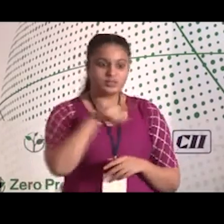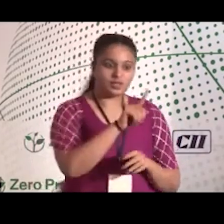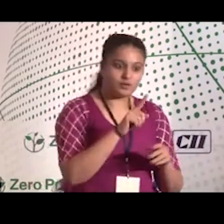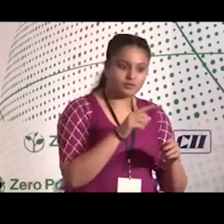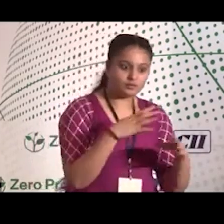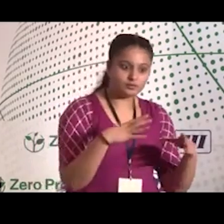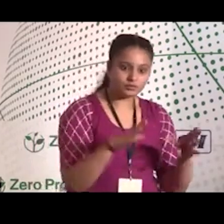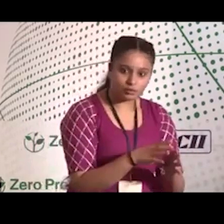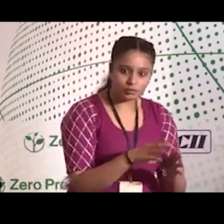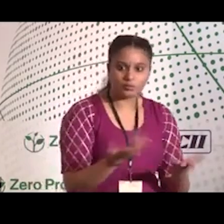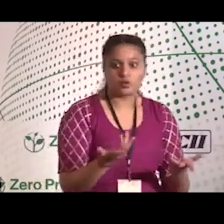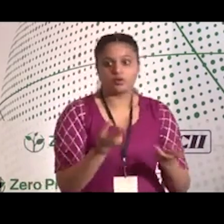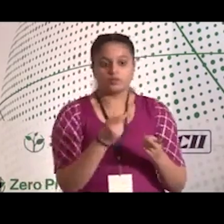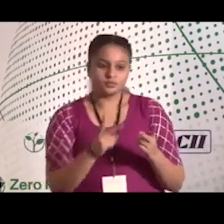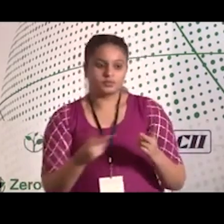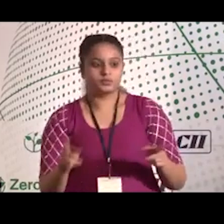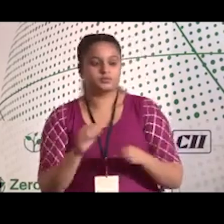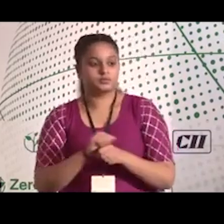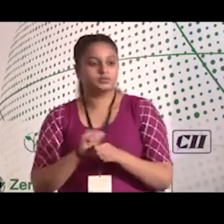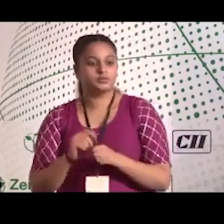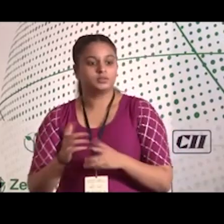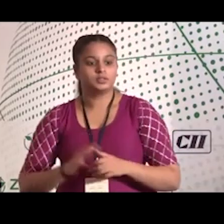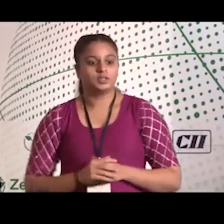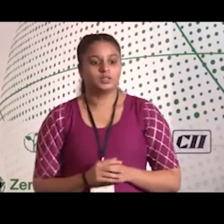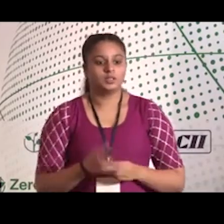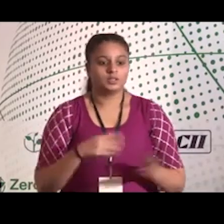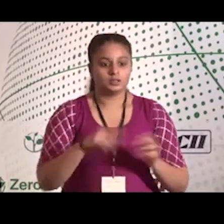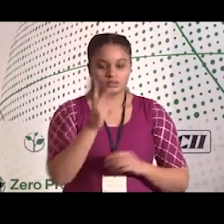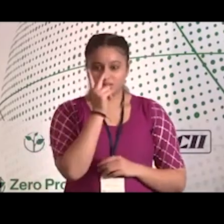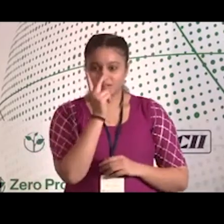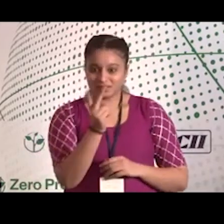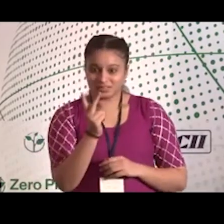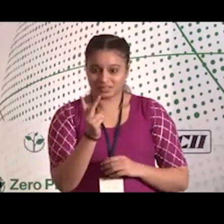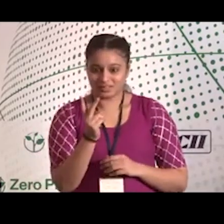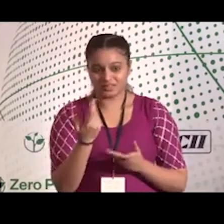and things like that is where you actually see a lot more visibility